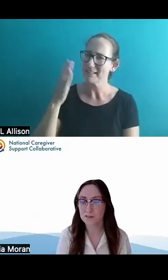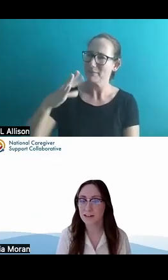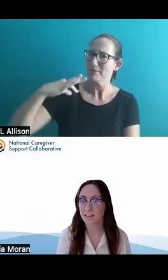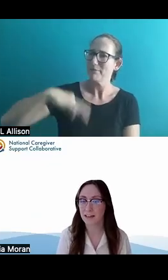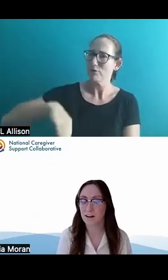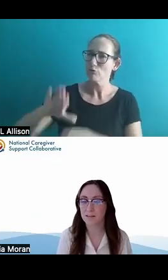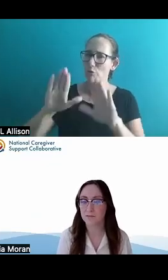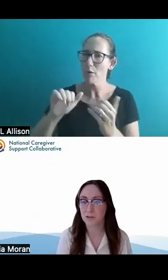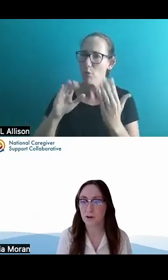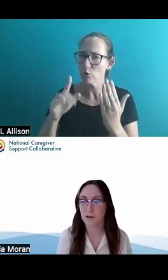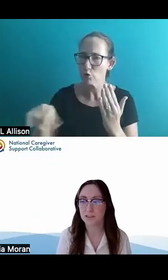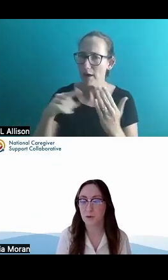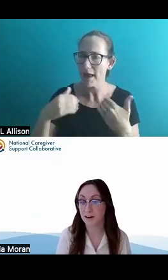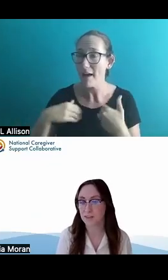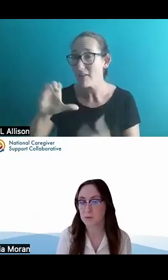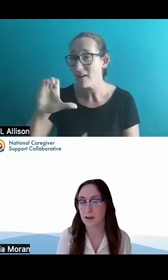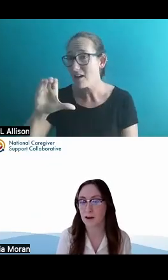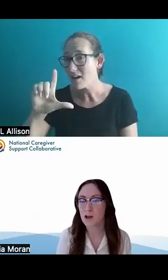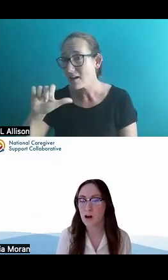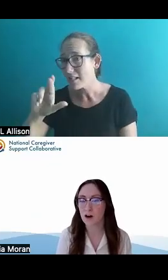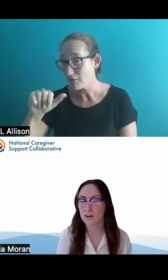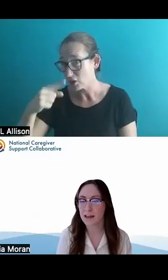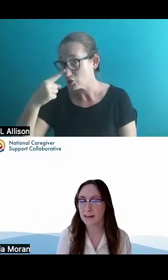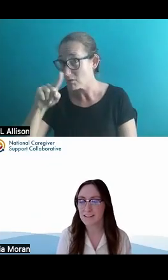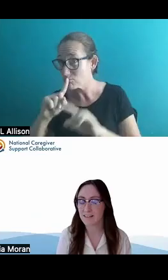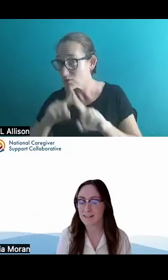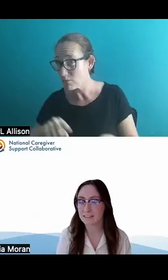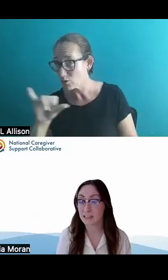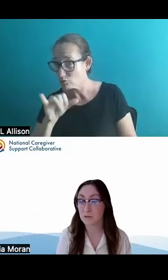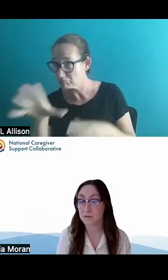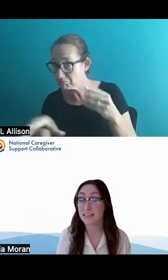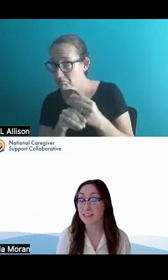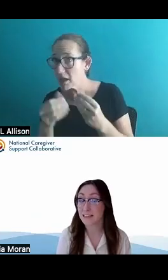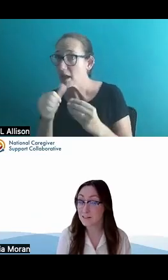wondering Clara if you could also weigh in on this one. Are there any challenges that UCSF